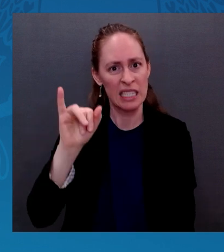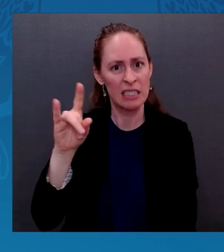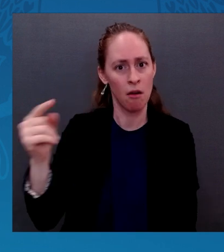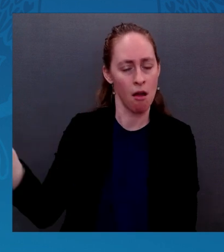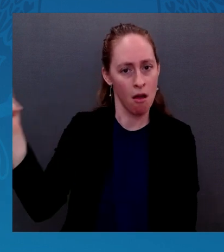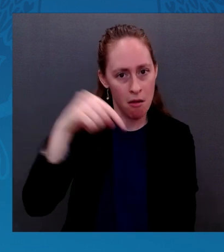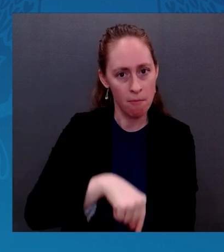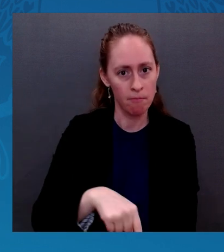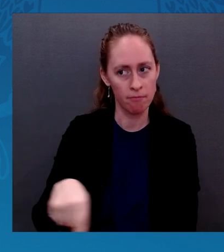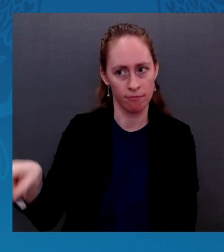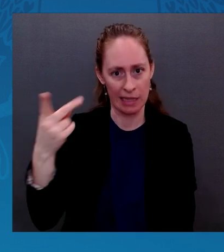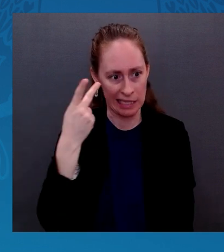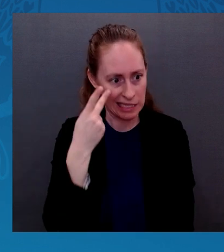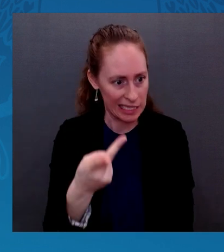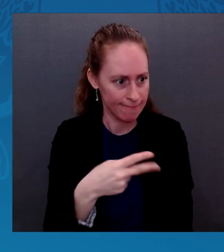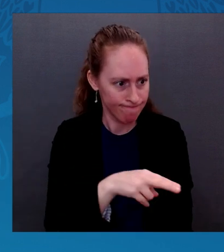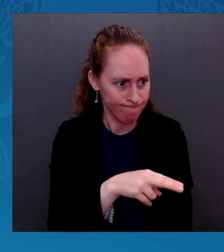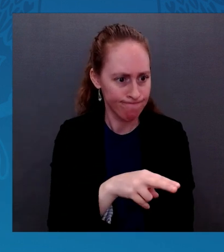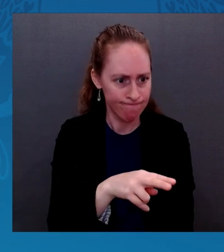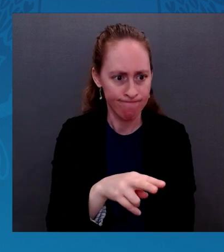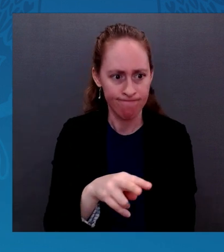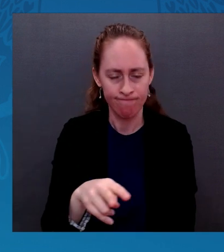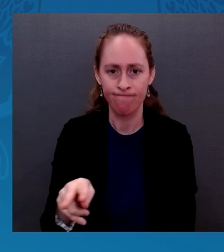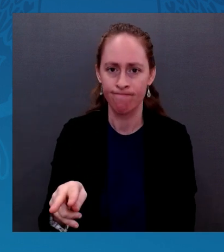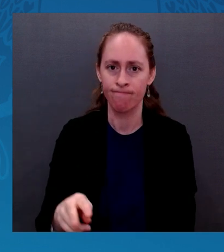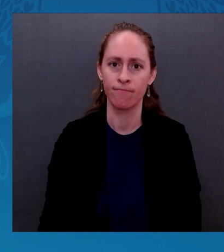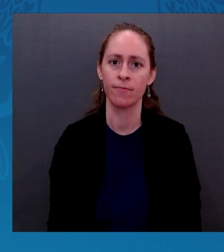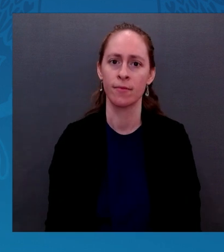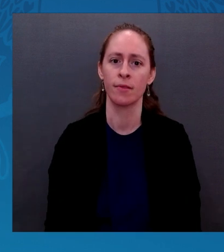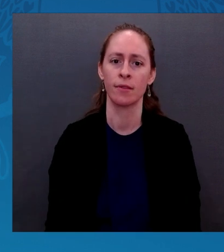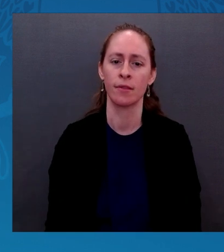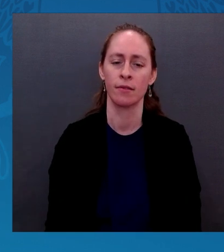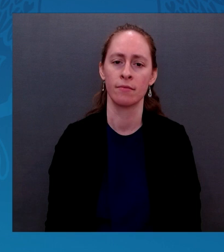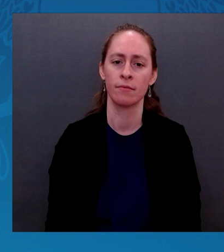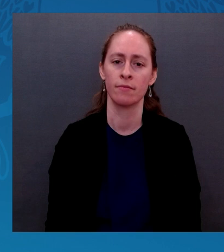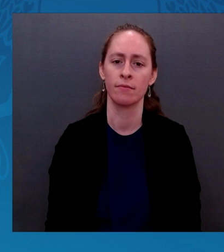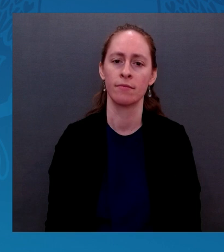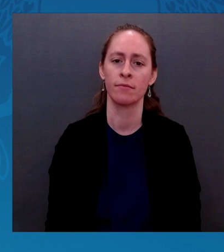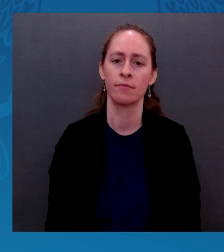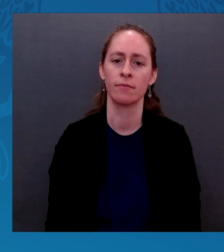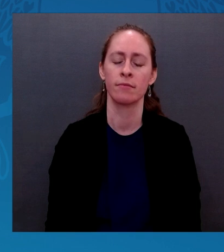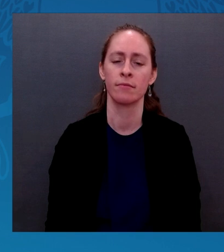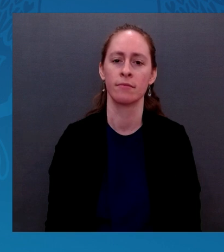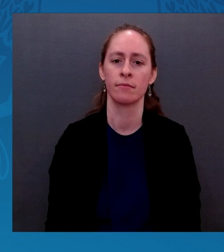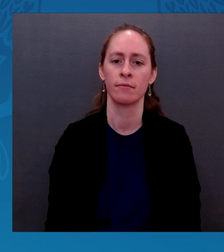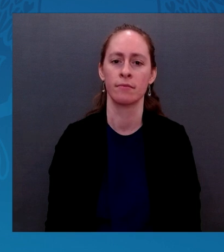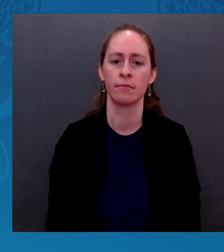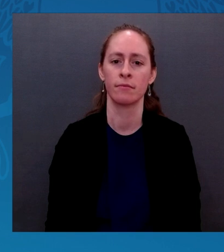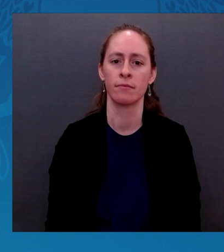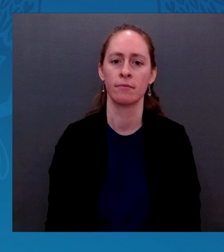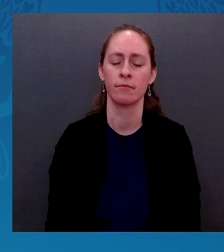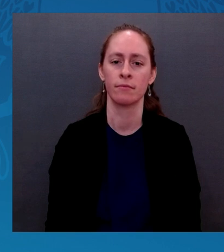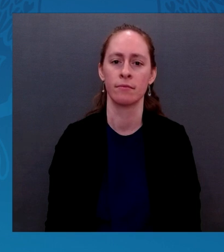So any time anybody had a concern or need a question answered, they put it on group me.